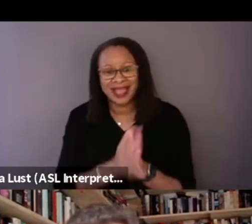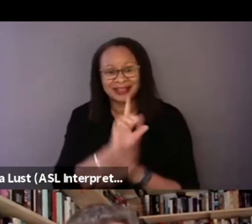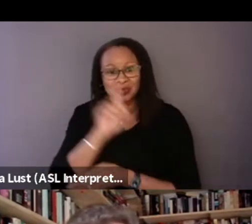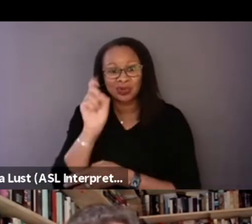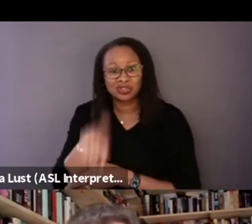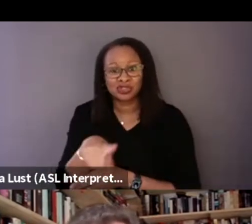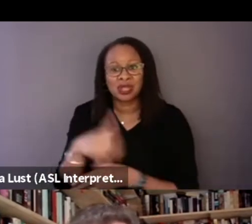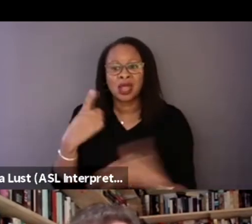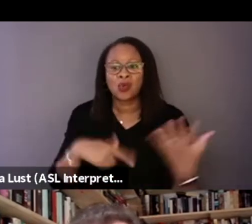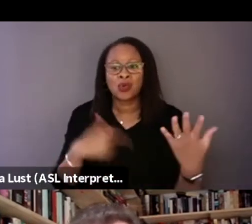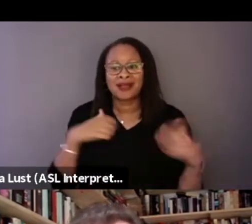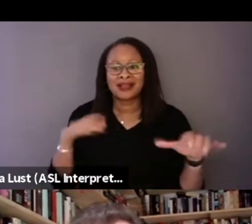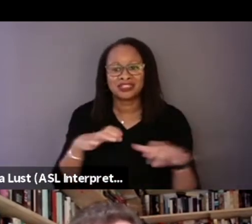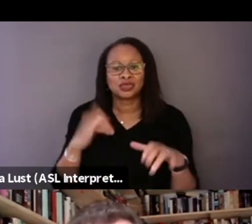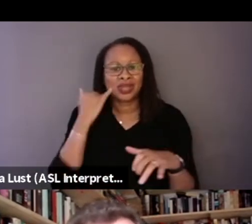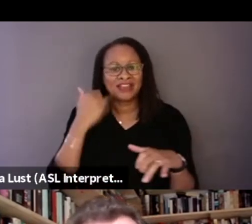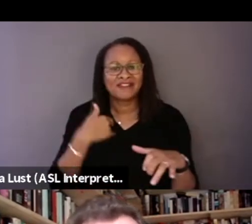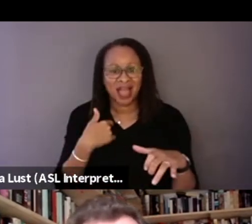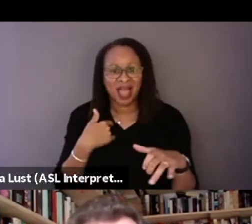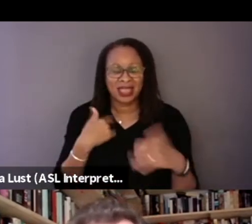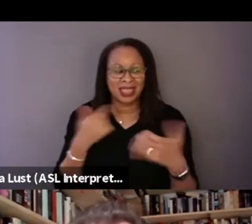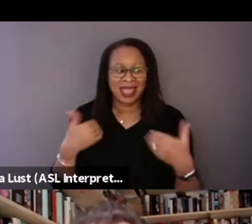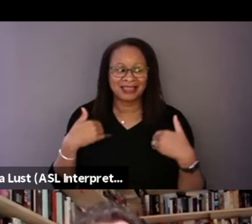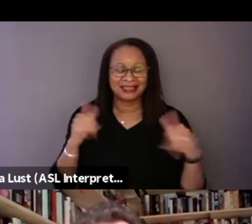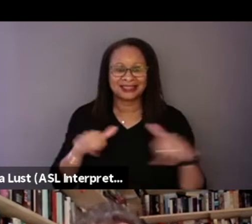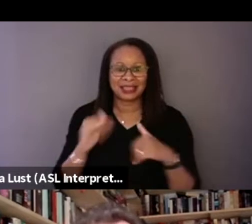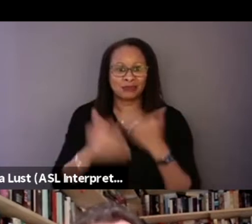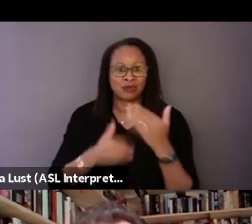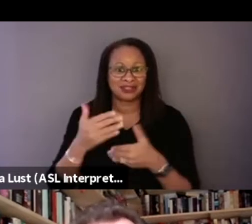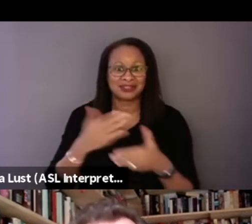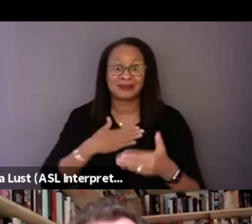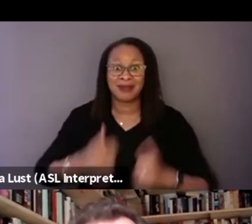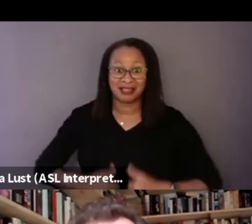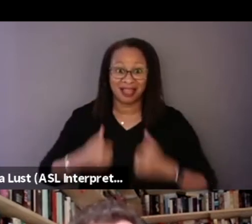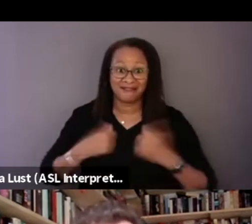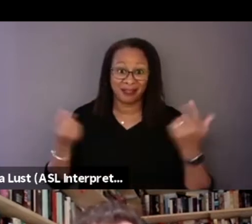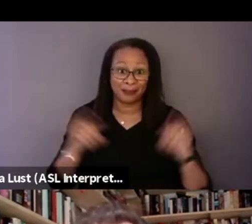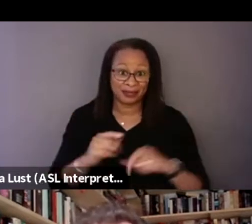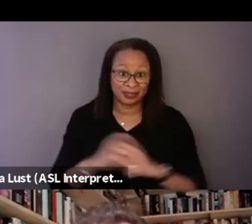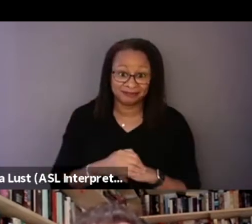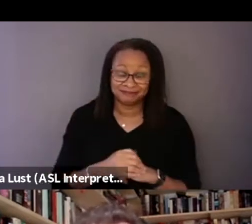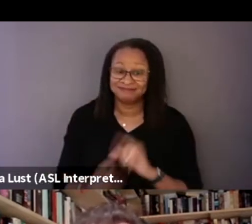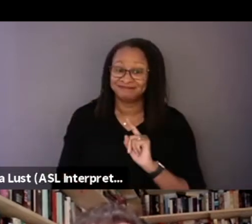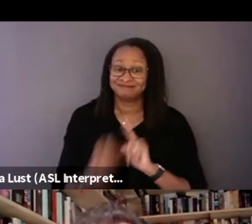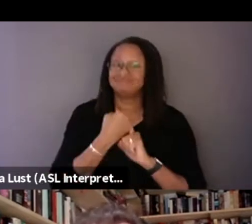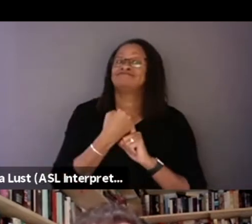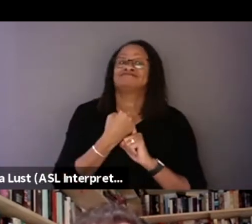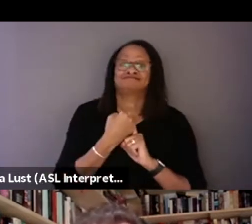what would I do if I were dealt these cards in my life and how would I turn that into something positive?